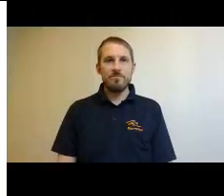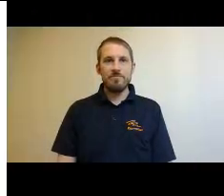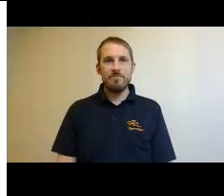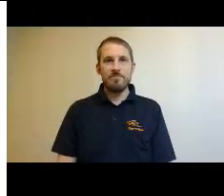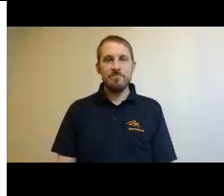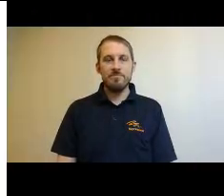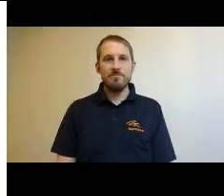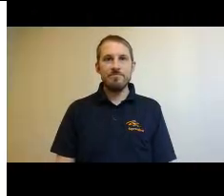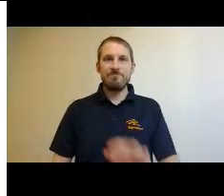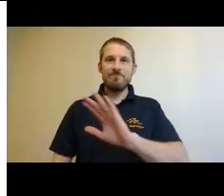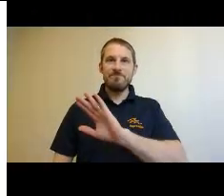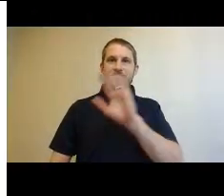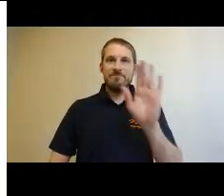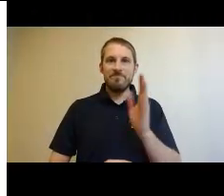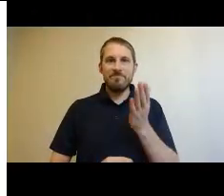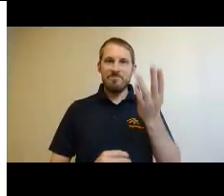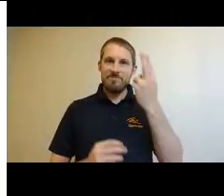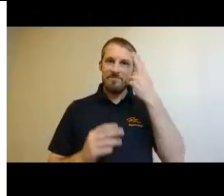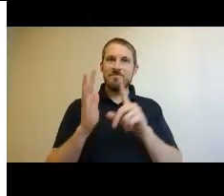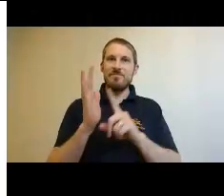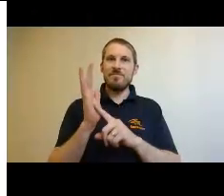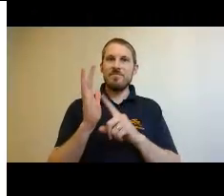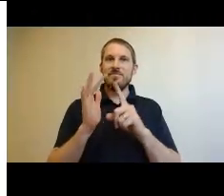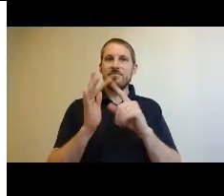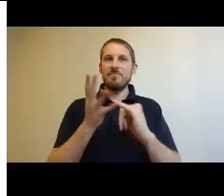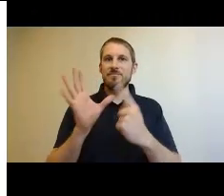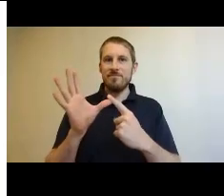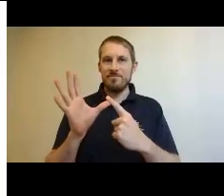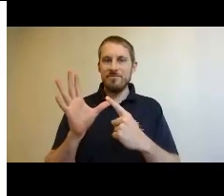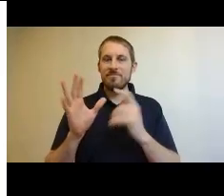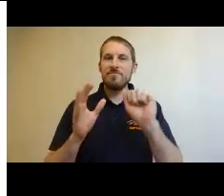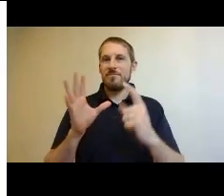Hello, my name is Lisa. I'm an assistant director with the community